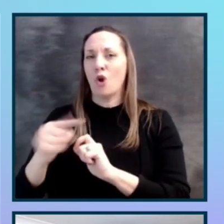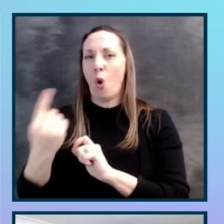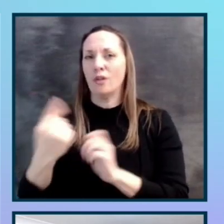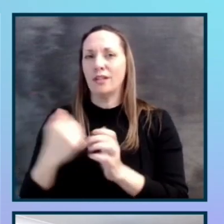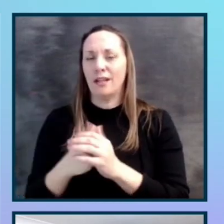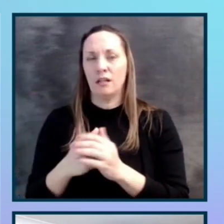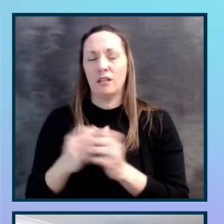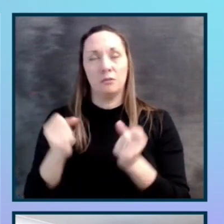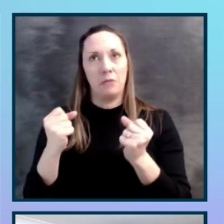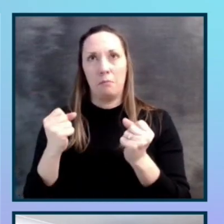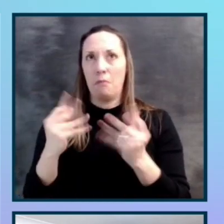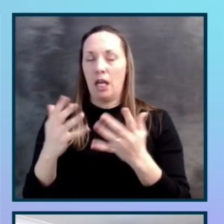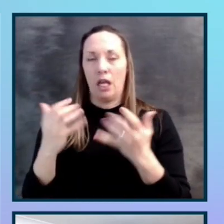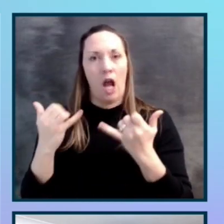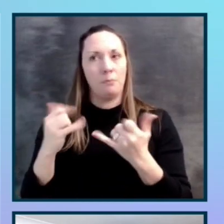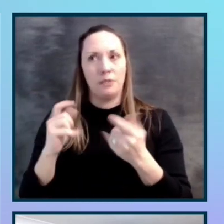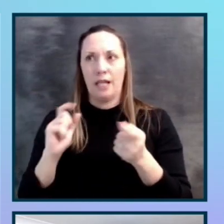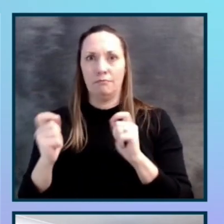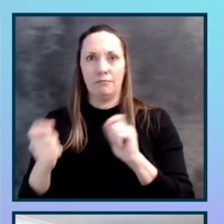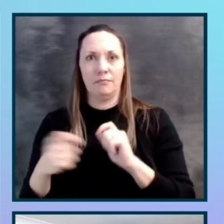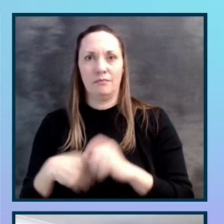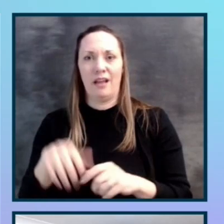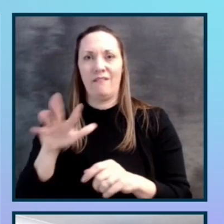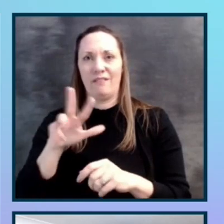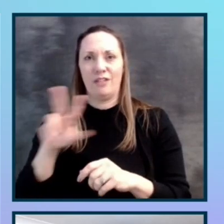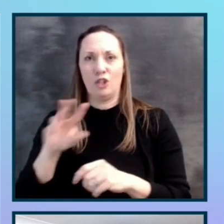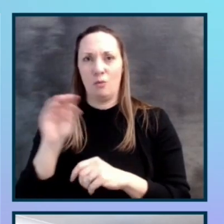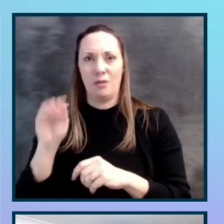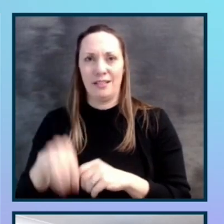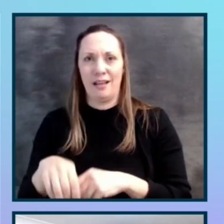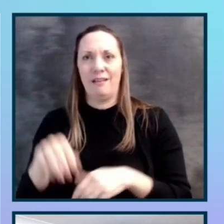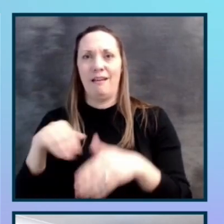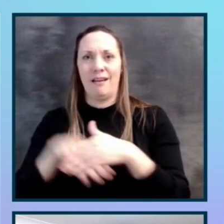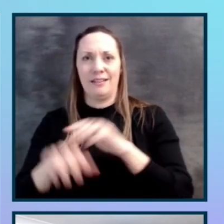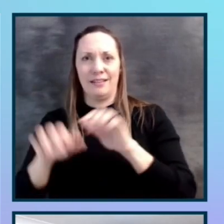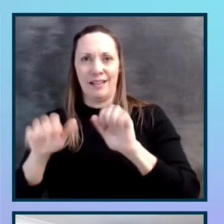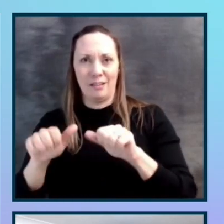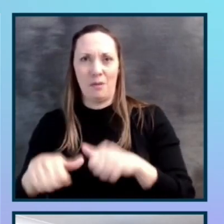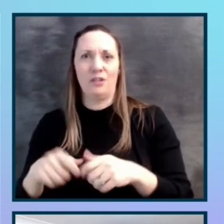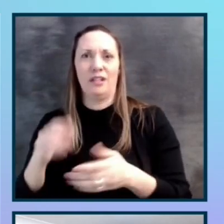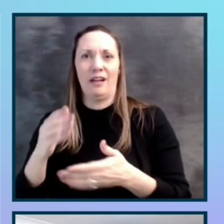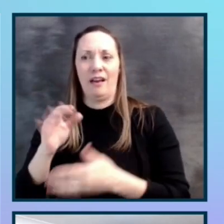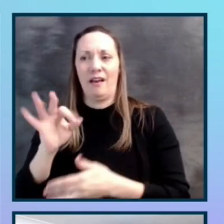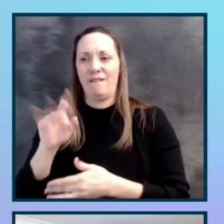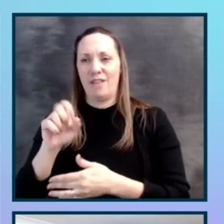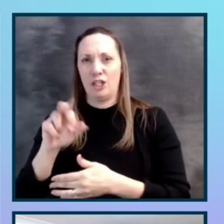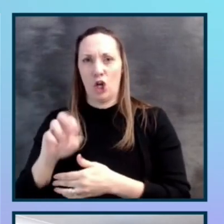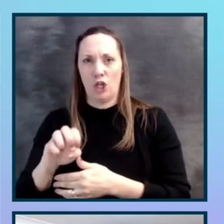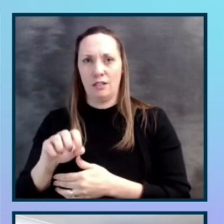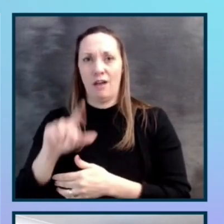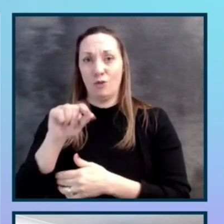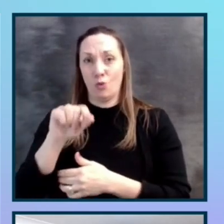of which 52% contained accessibility features in 2021, which is absolutely phenomenal.